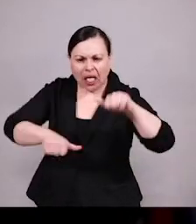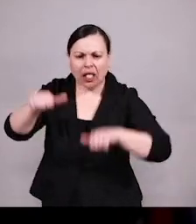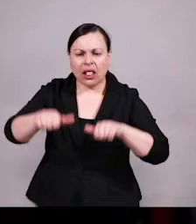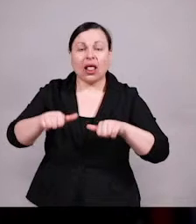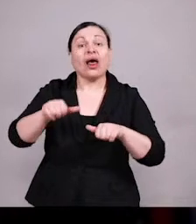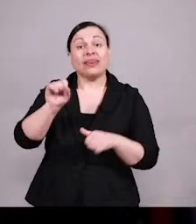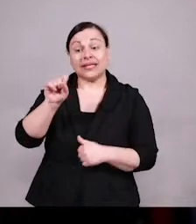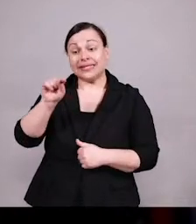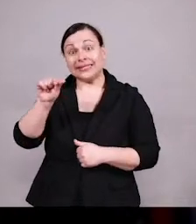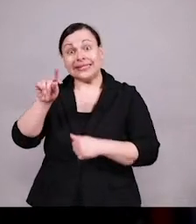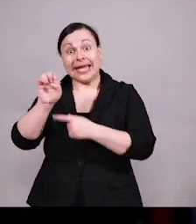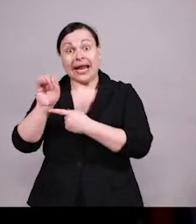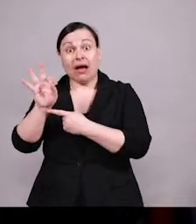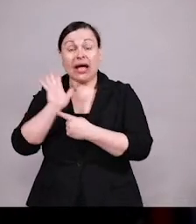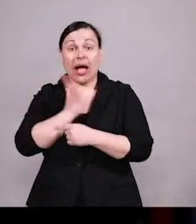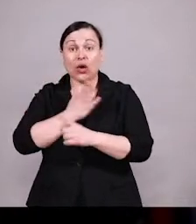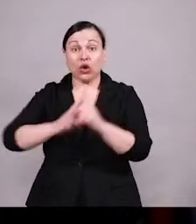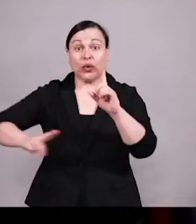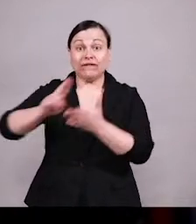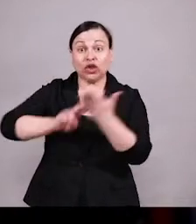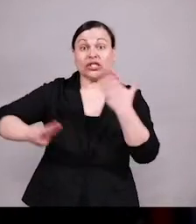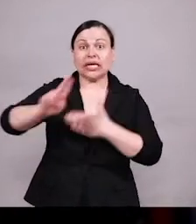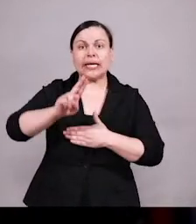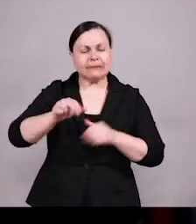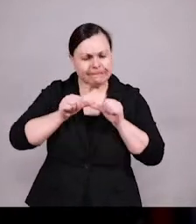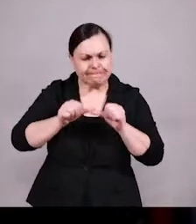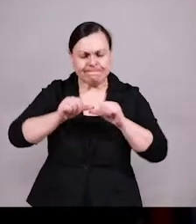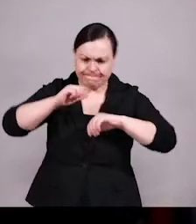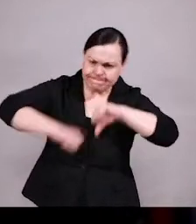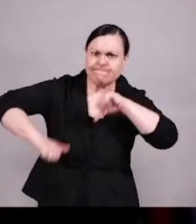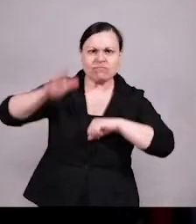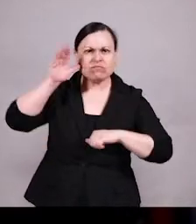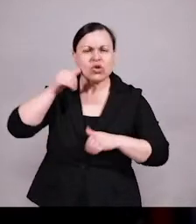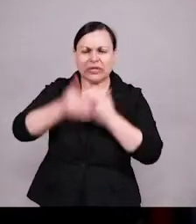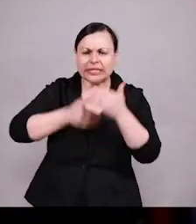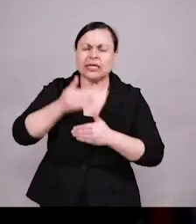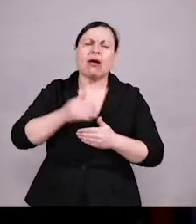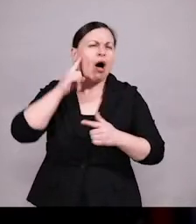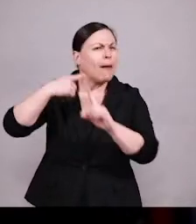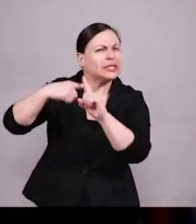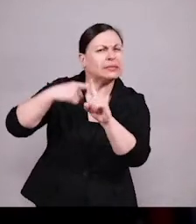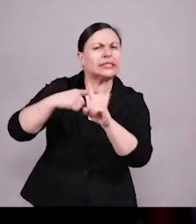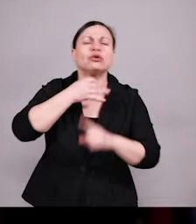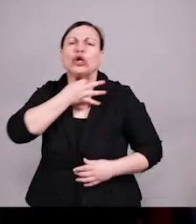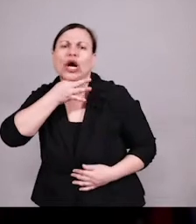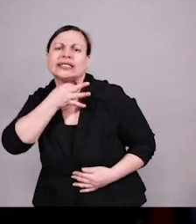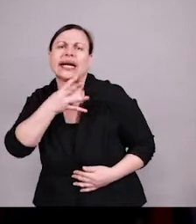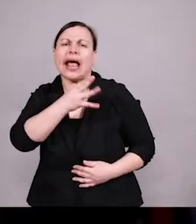the state of our University continues to be one of resilience, optimism, curiosity, and extreme